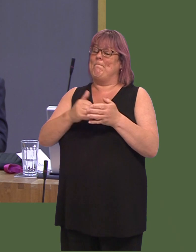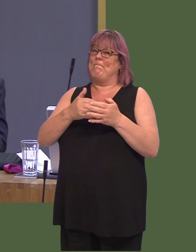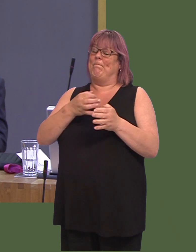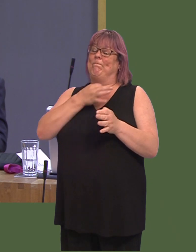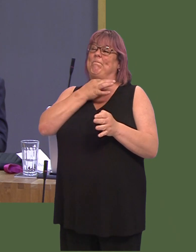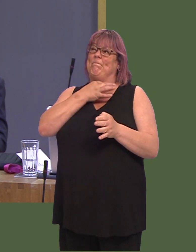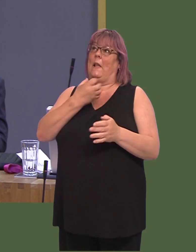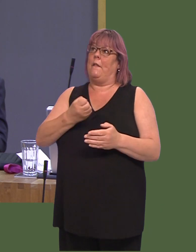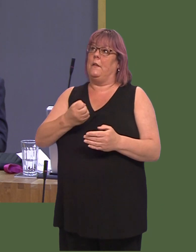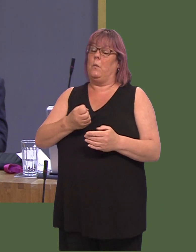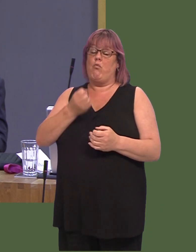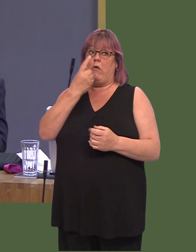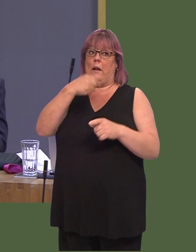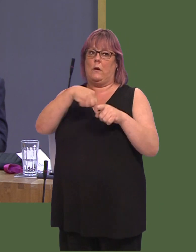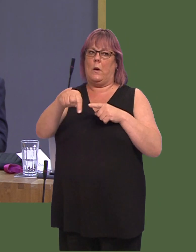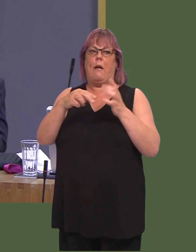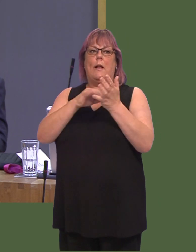come into sharp focus this week.